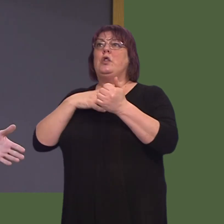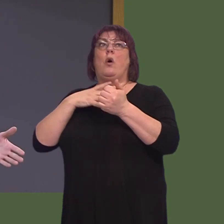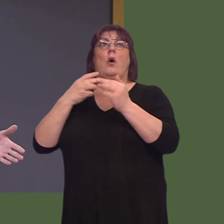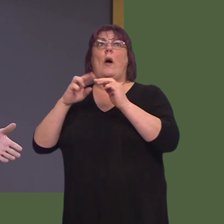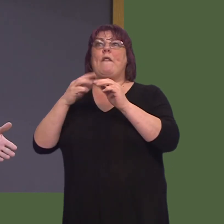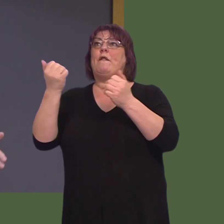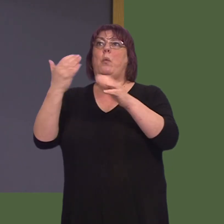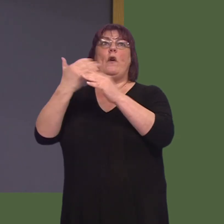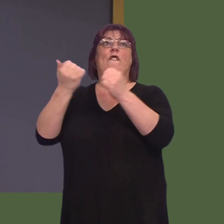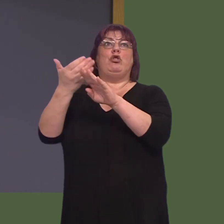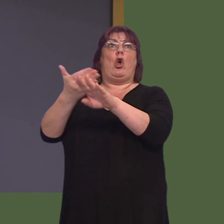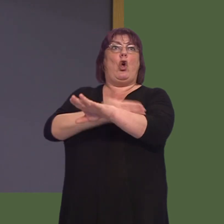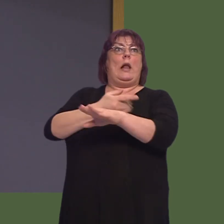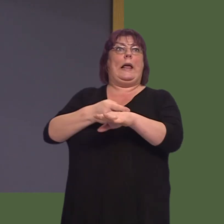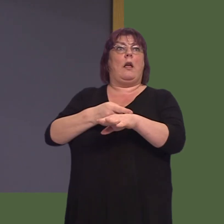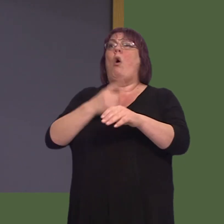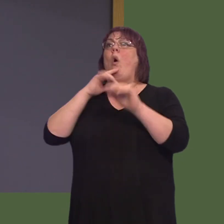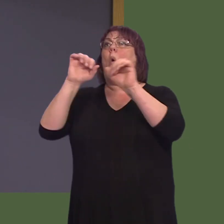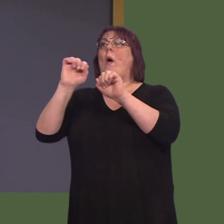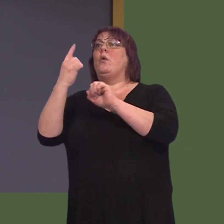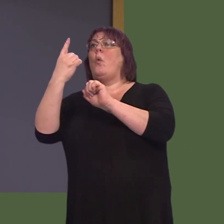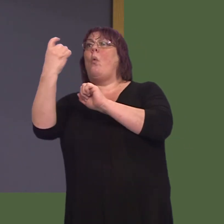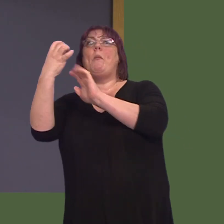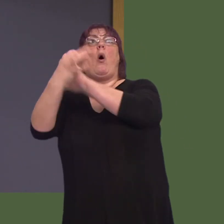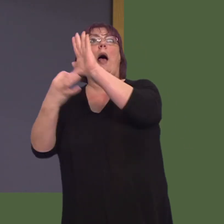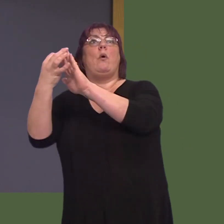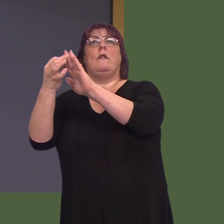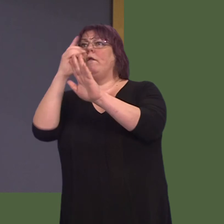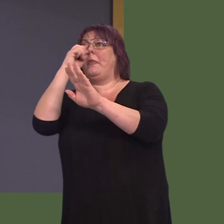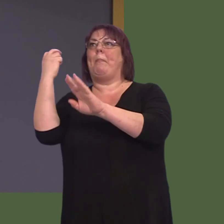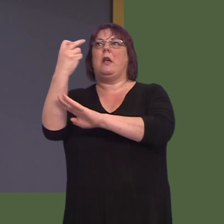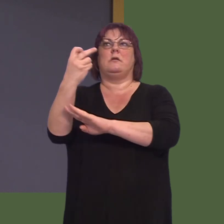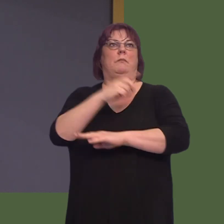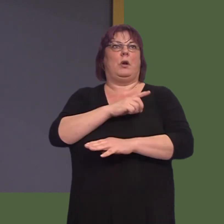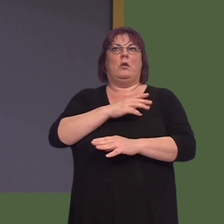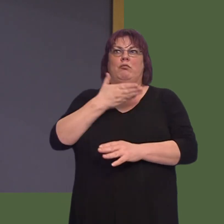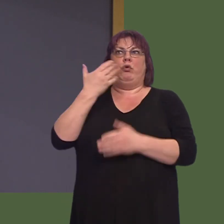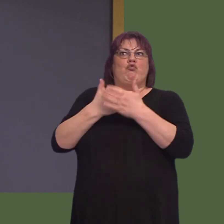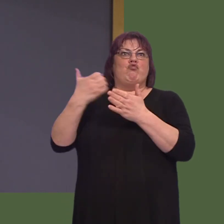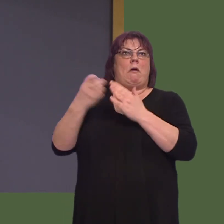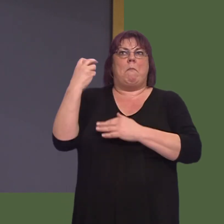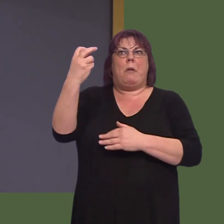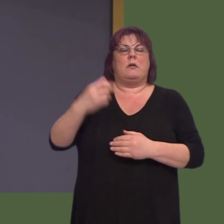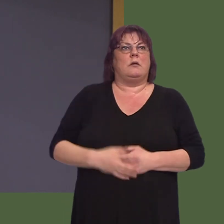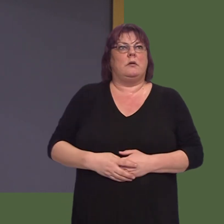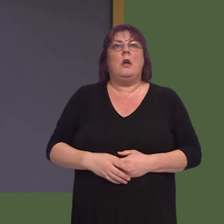You either have to clock off early, or you have to hang around for an hour to catch the bus home. Now, you can talk as much as you like about your occasional bus summits.